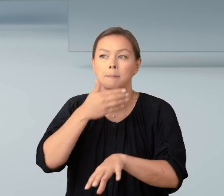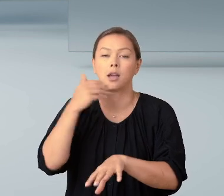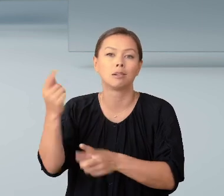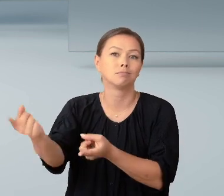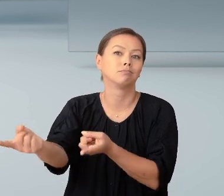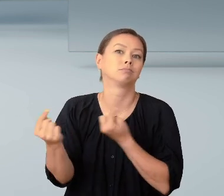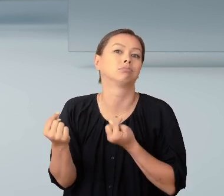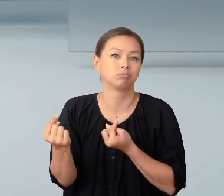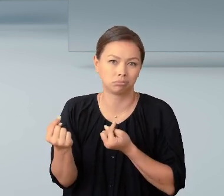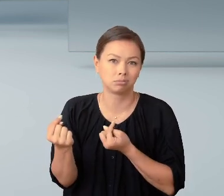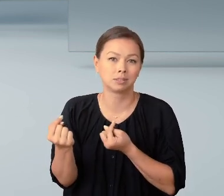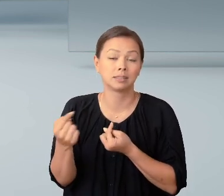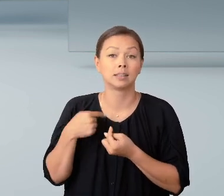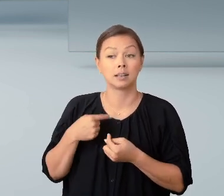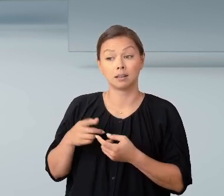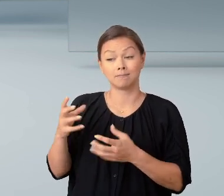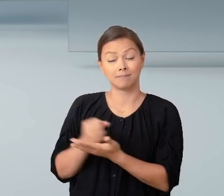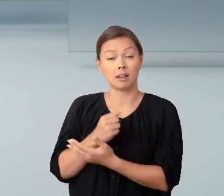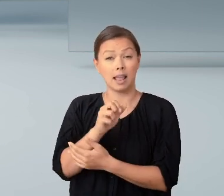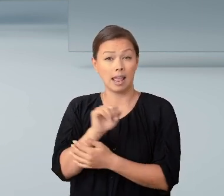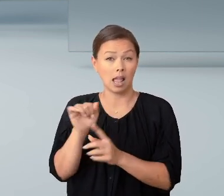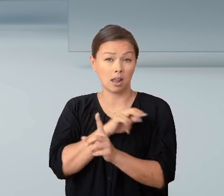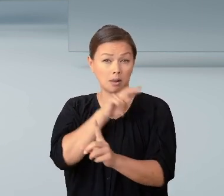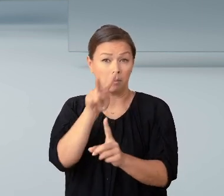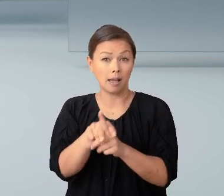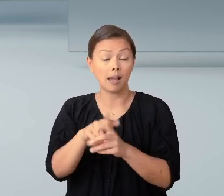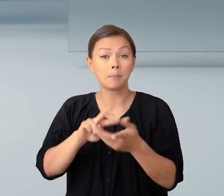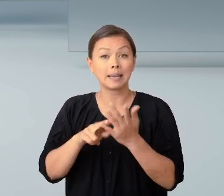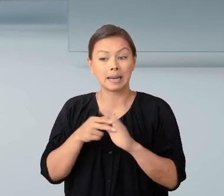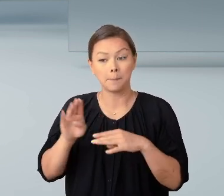are armed with the data and insight on how to increase agility and